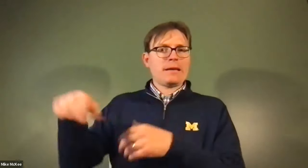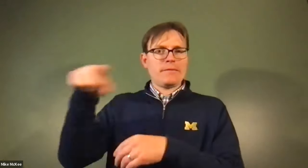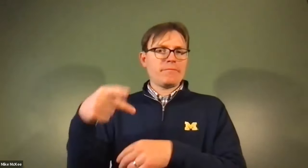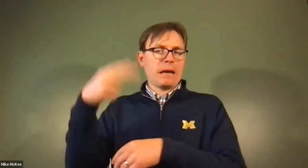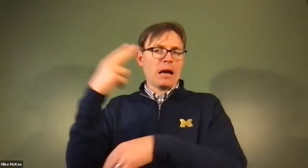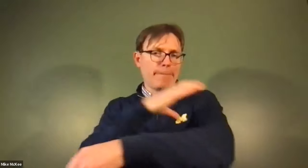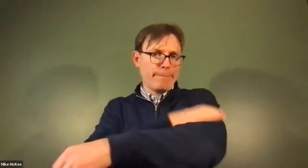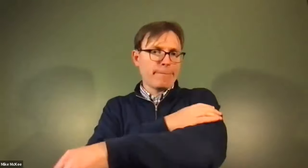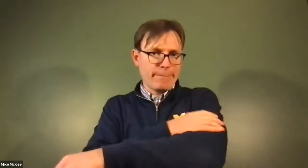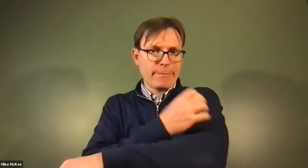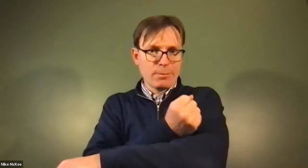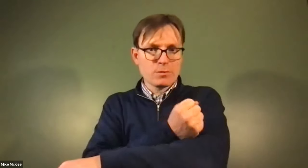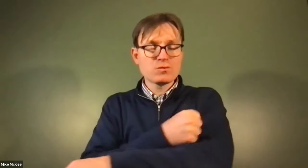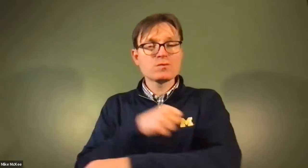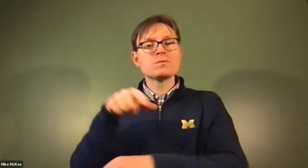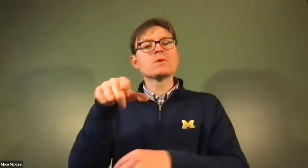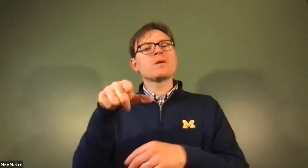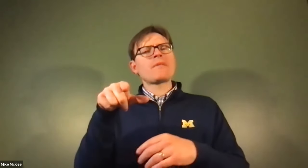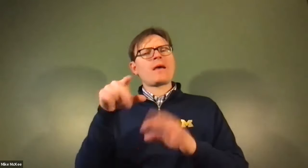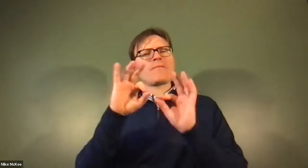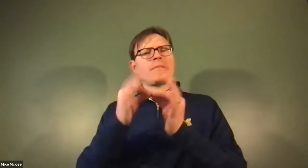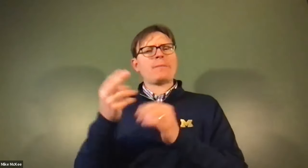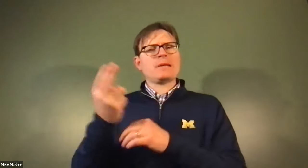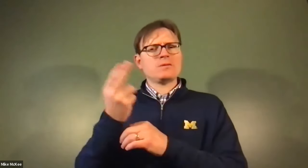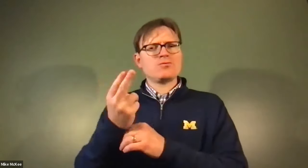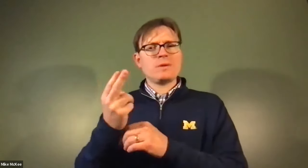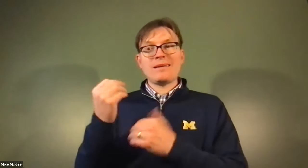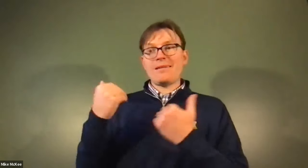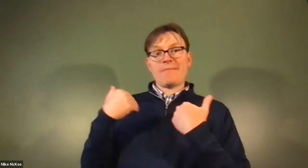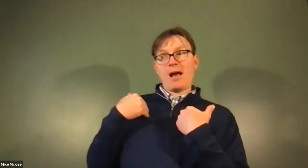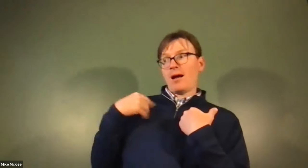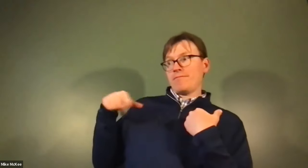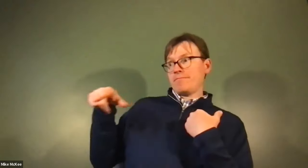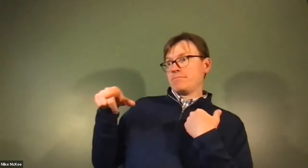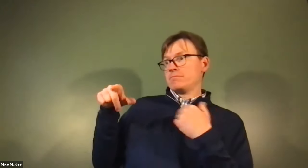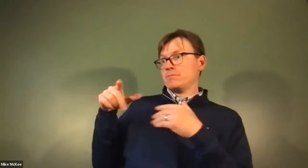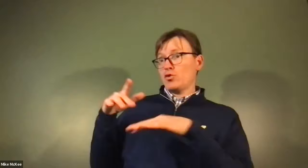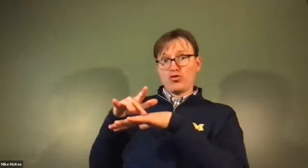James Cech: Like Dr Cindy Kim mentioned her father and their family, having a higher predisposition for it.